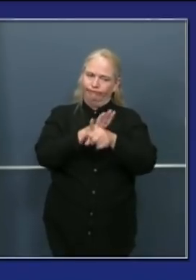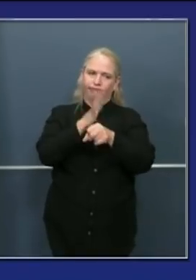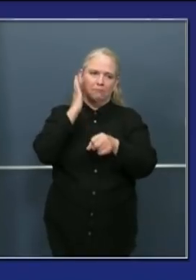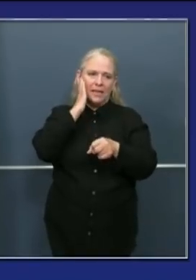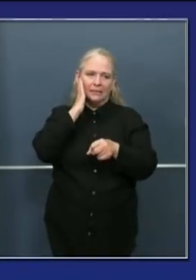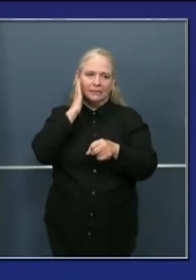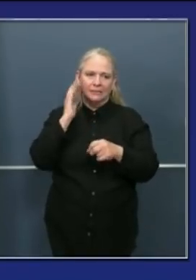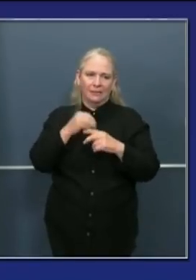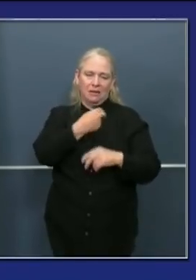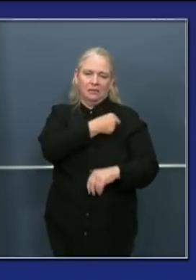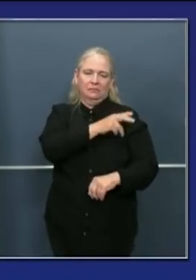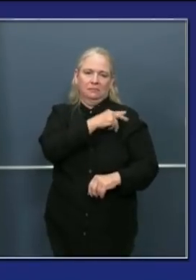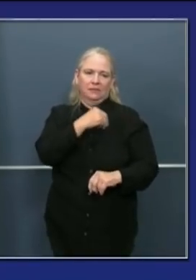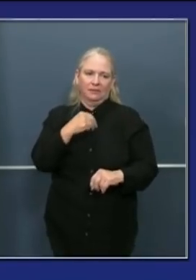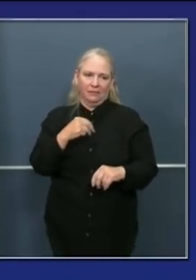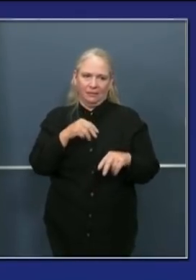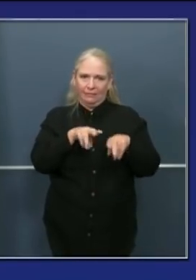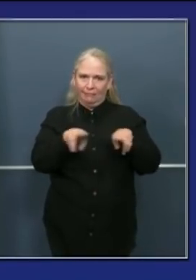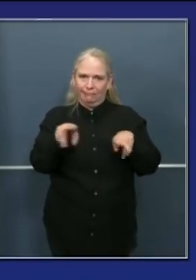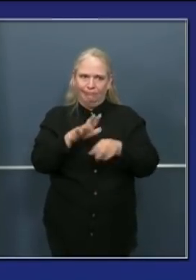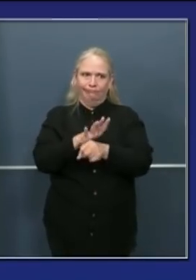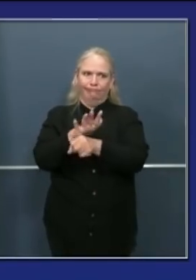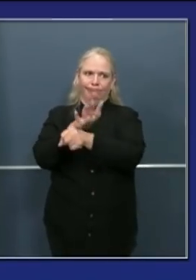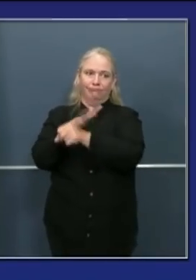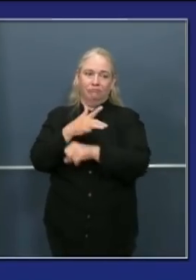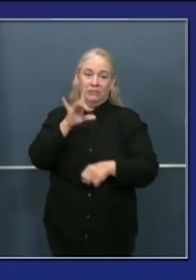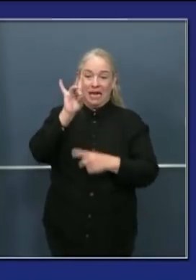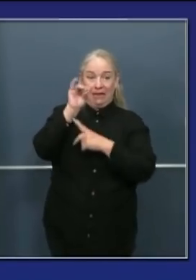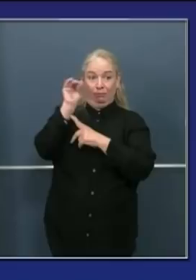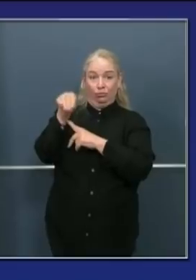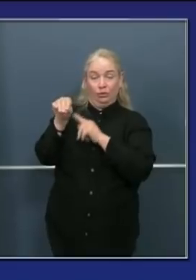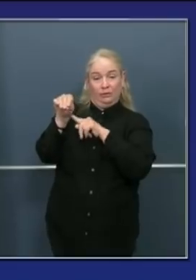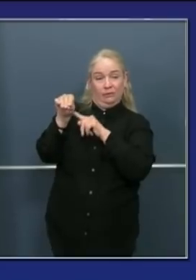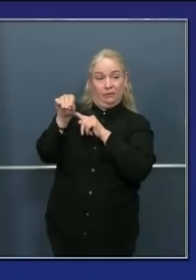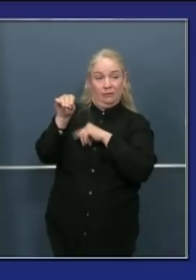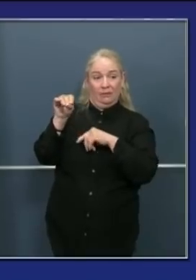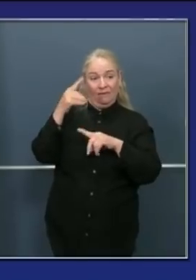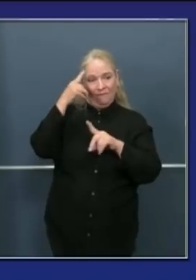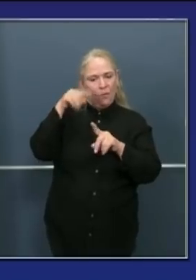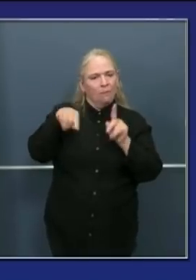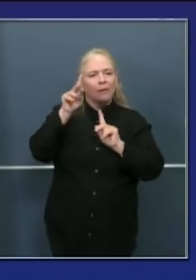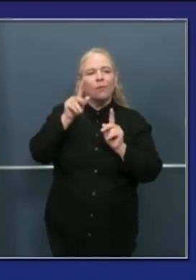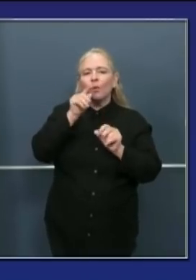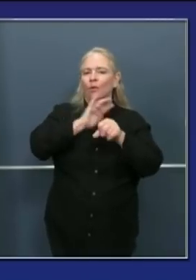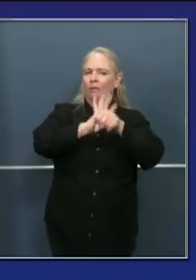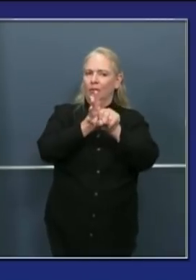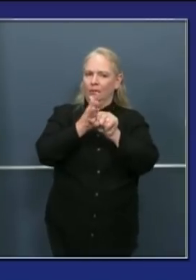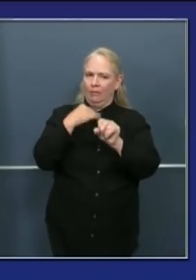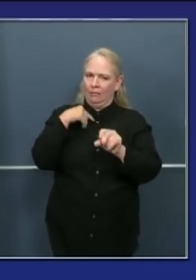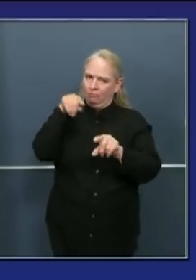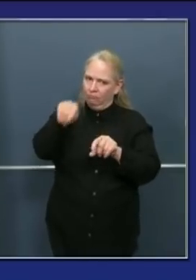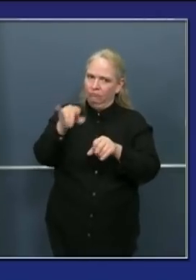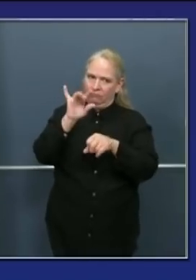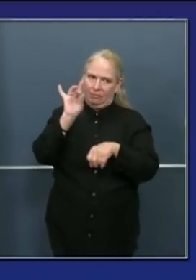AVERAGING AROUND 7% AND JUST INCREASED JUST 8% OF OUR TOTAL HOSPITAL BEDS AND WE STILL HAVE